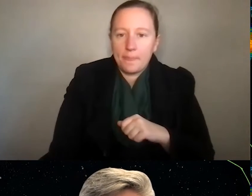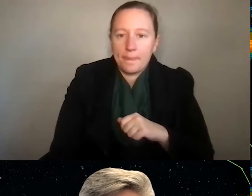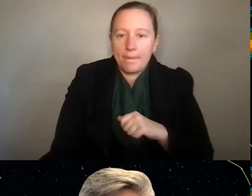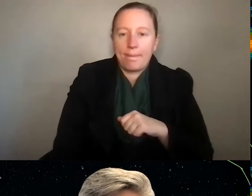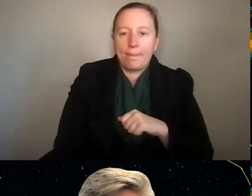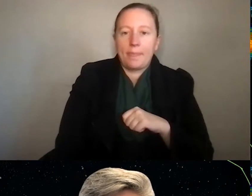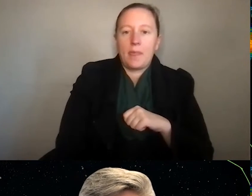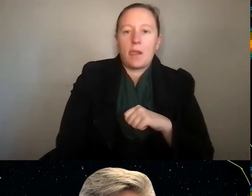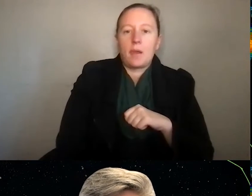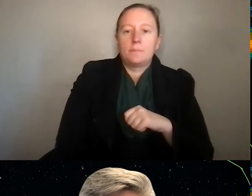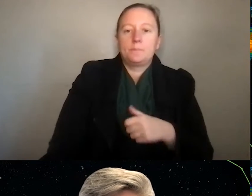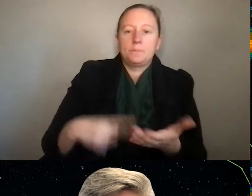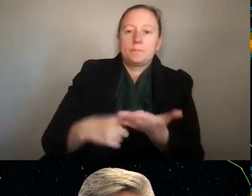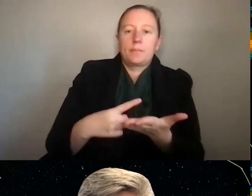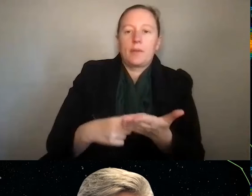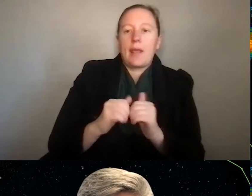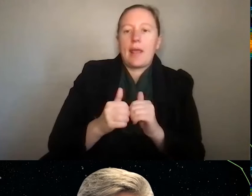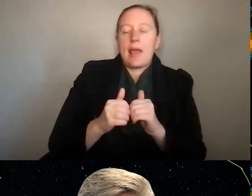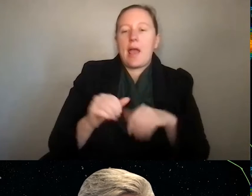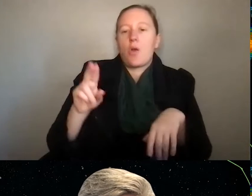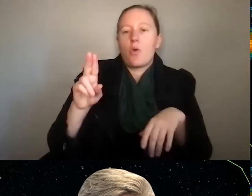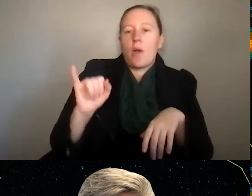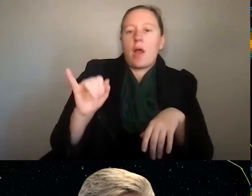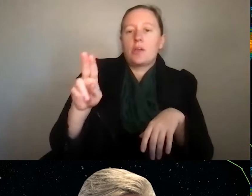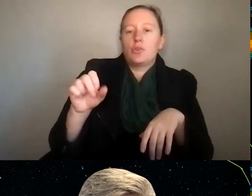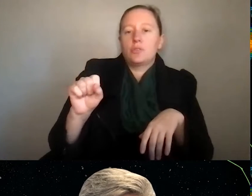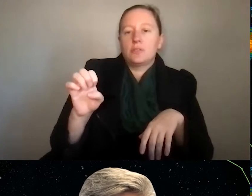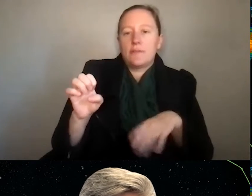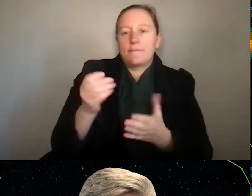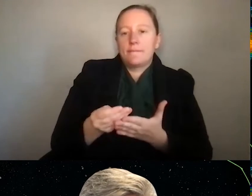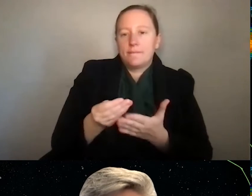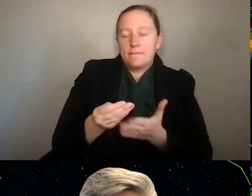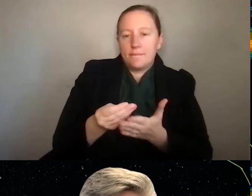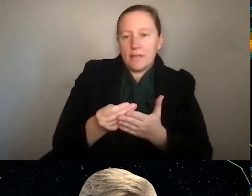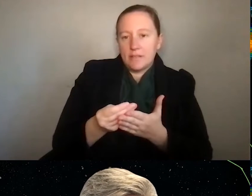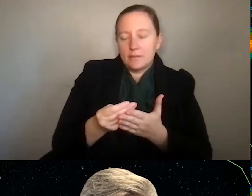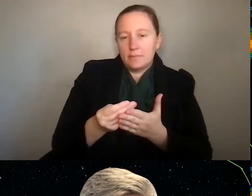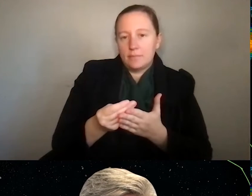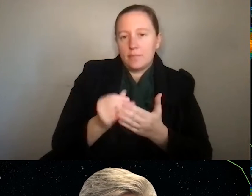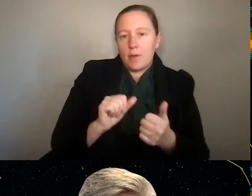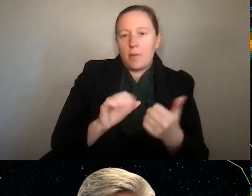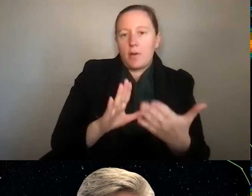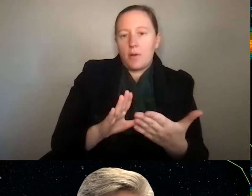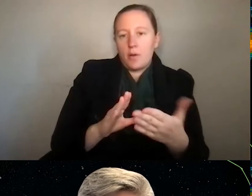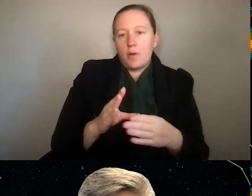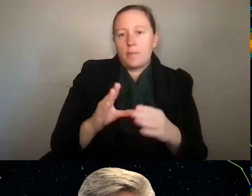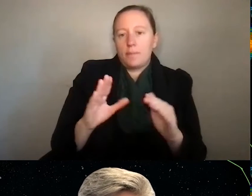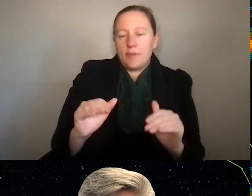can you discuss how the funding mechanism, the improving undergraduate STEM